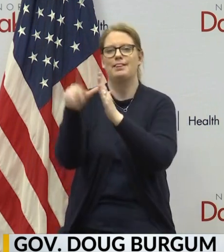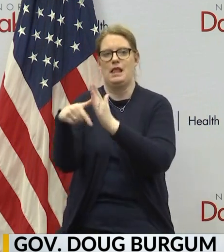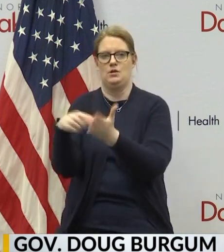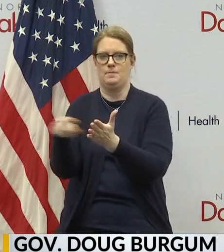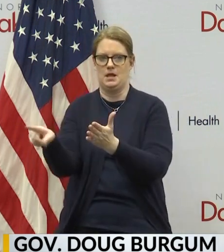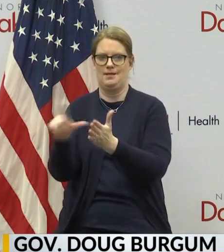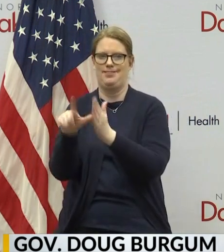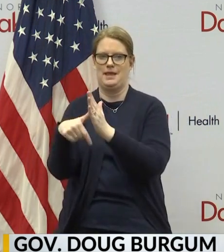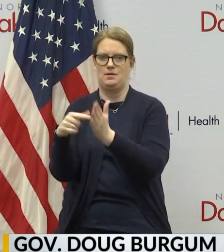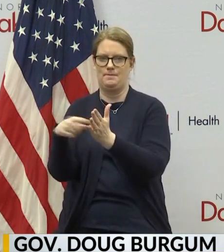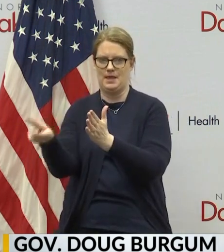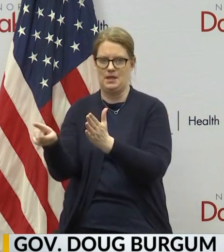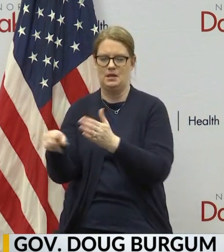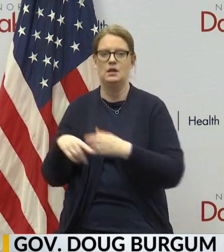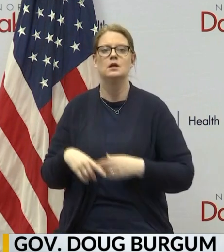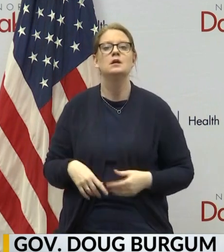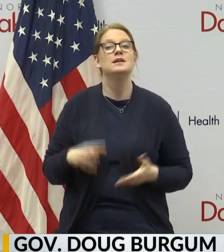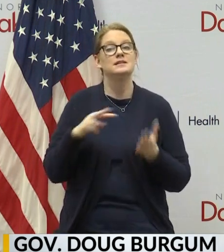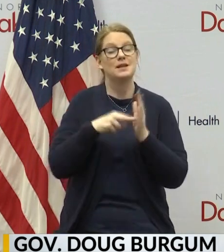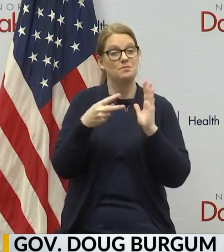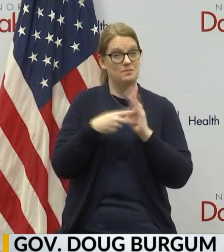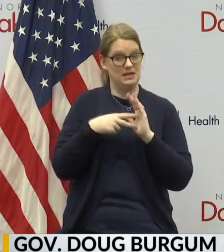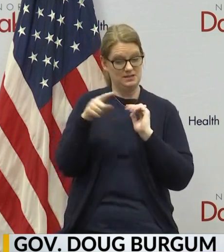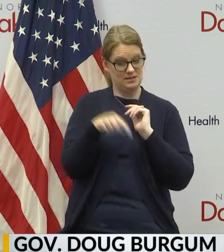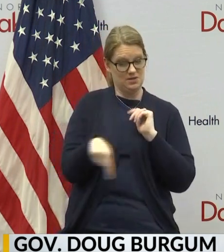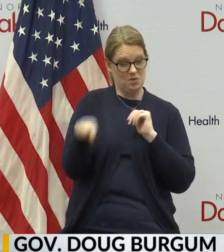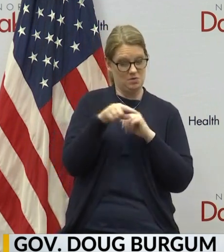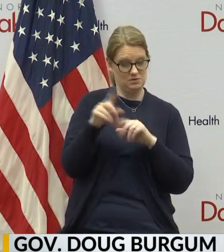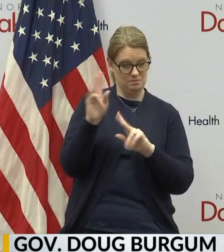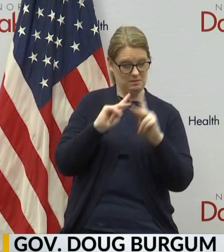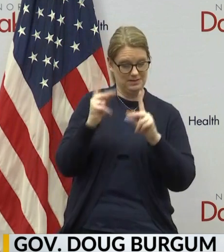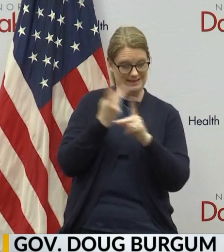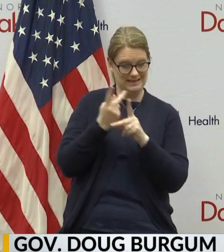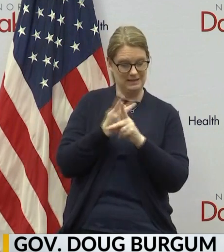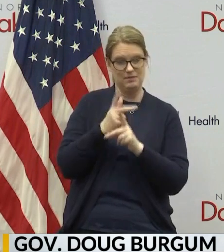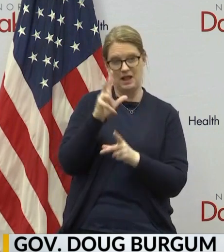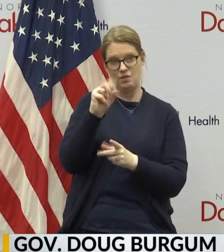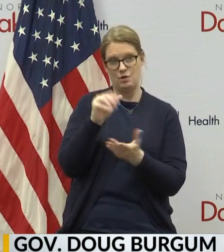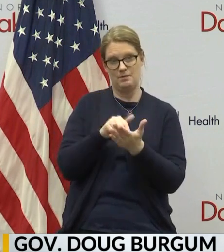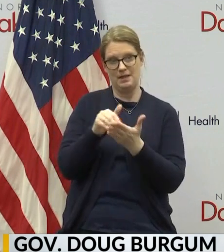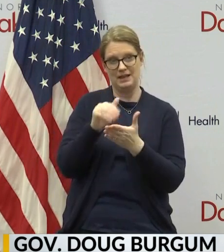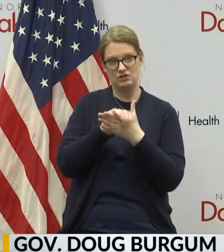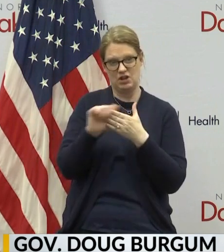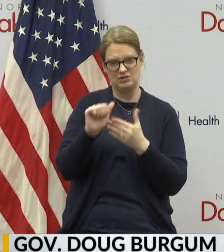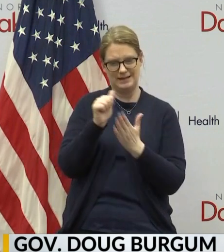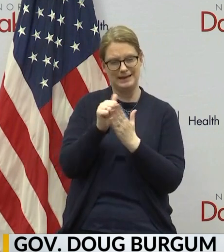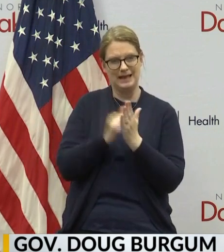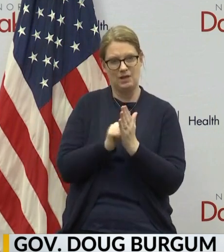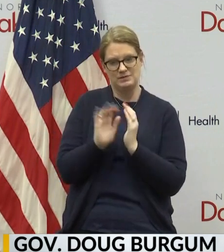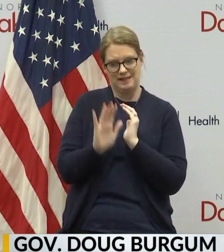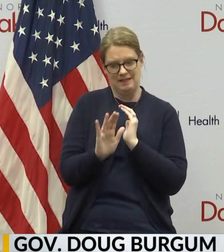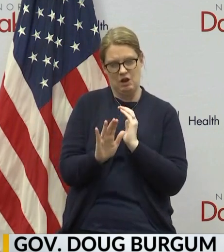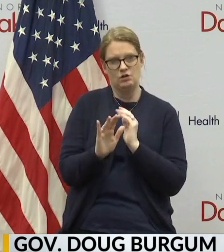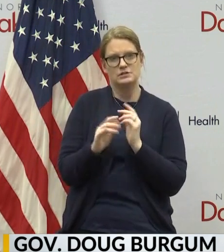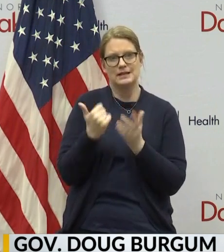NORTH DAKOTA PART OF THAT PAYMENT THAT IS DEFERRED. IT'S STILL OWED BUT NOT PAID